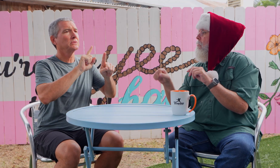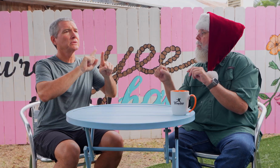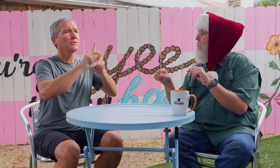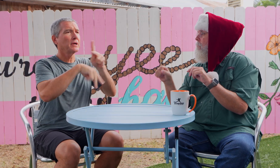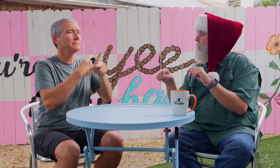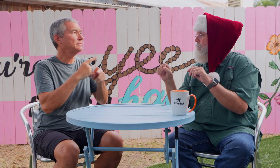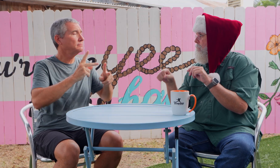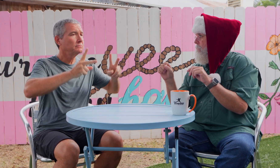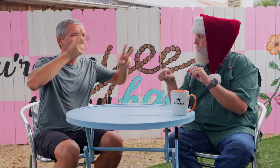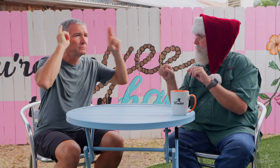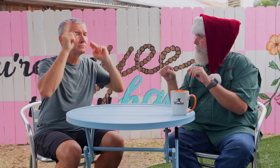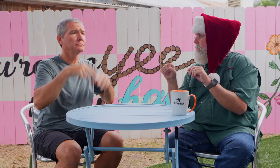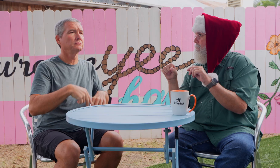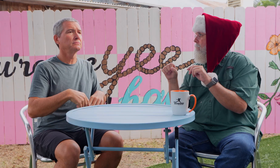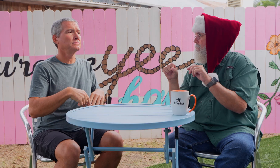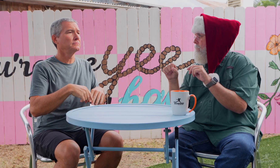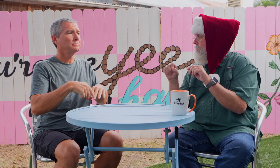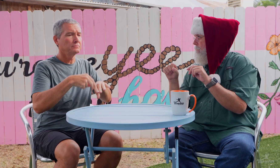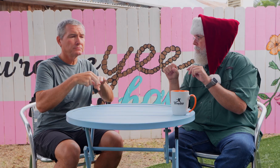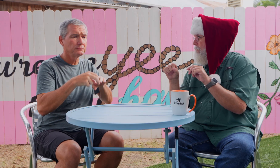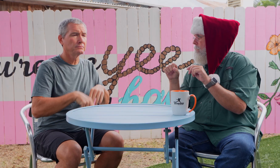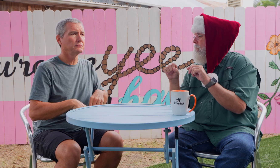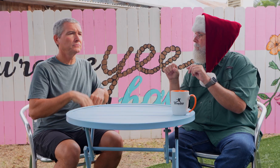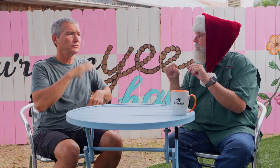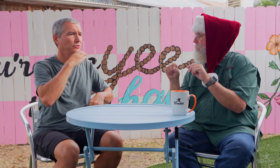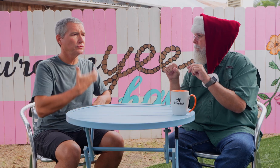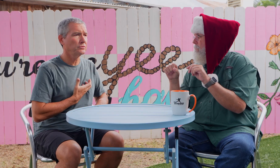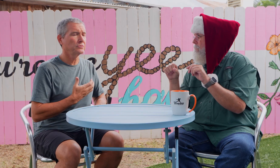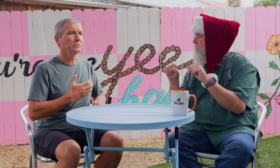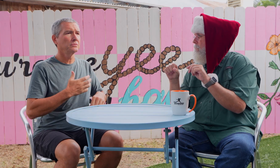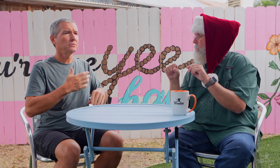There's many different professionals, hair stylists, salons, even Santa Claus.